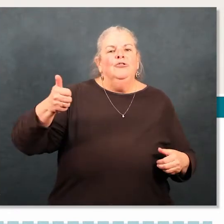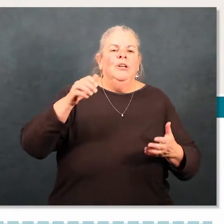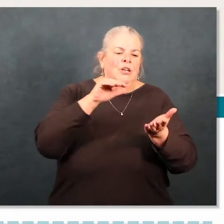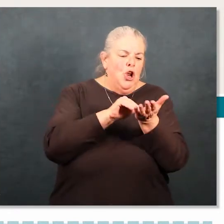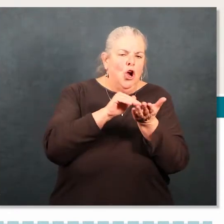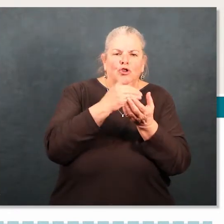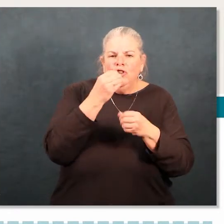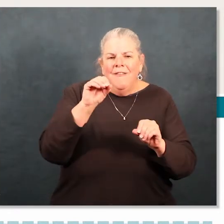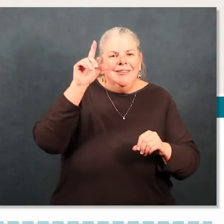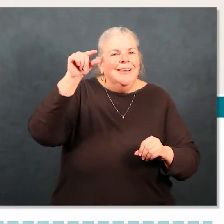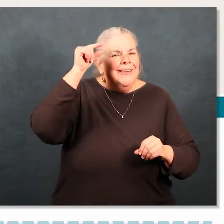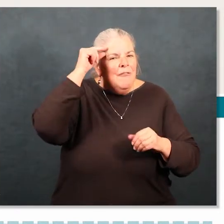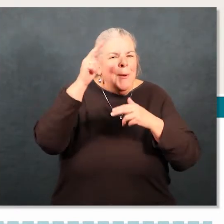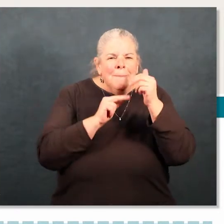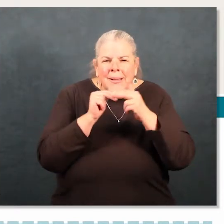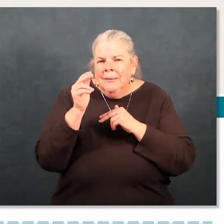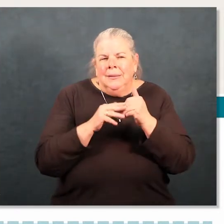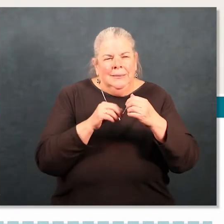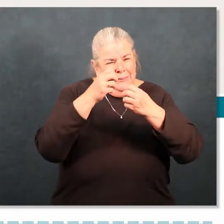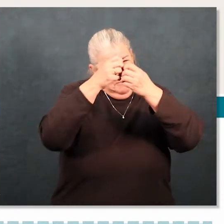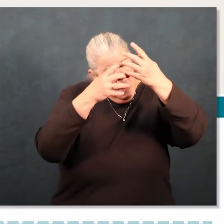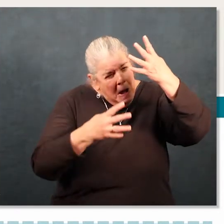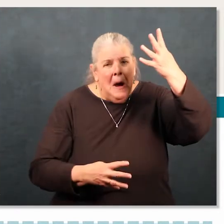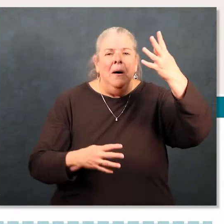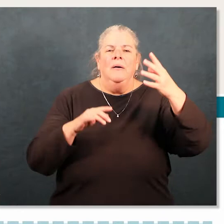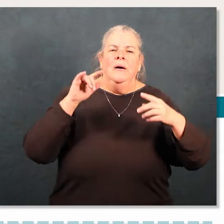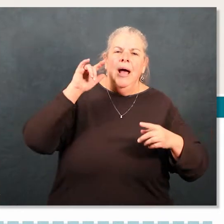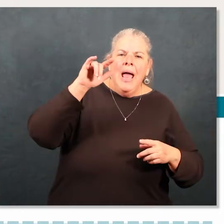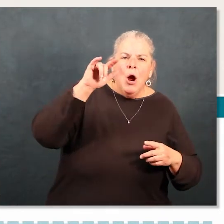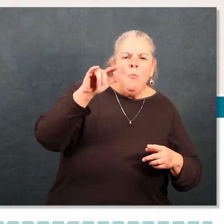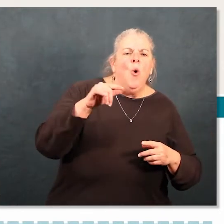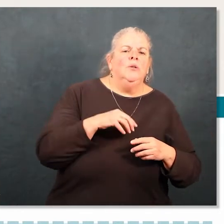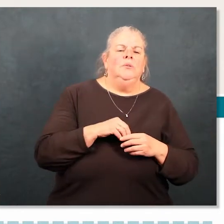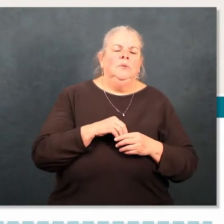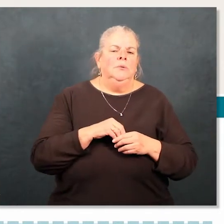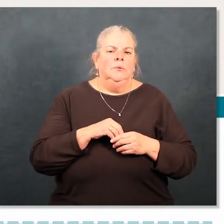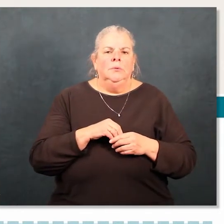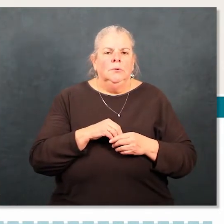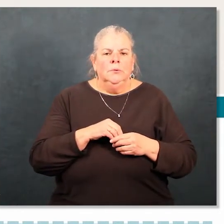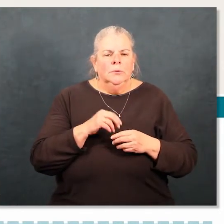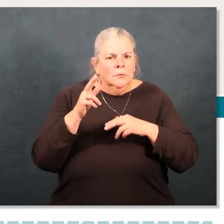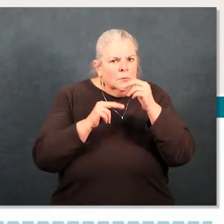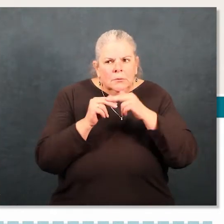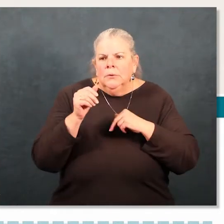government buildings, airports and airlines with very, very few exceptions.